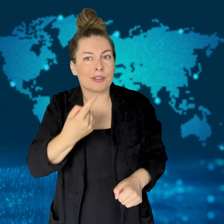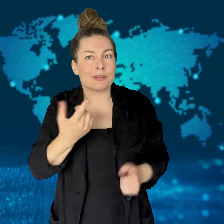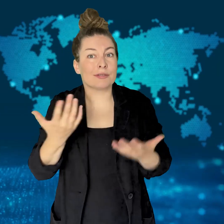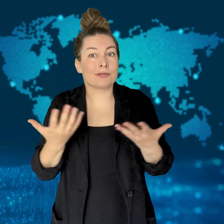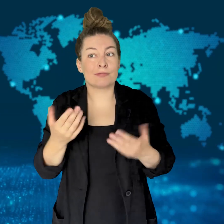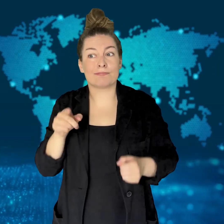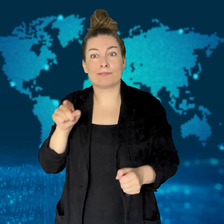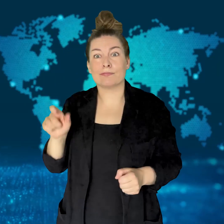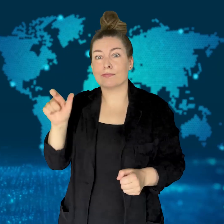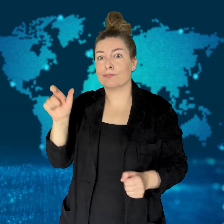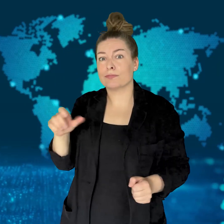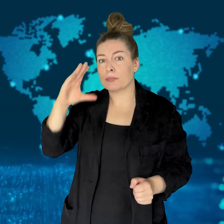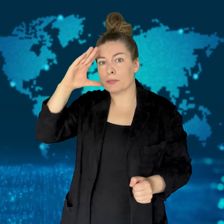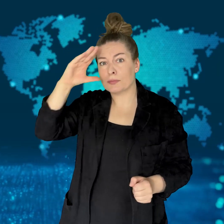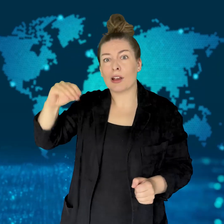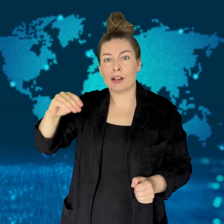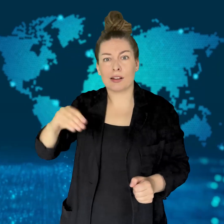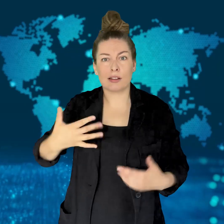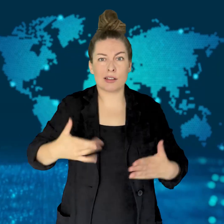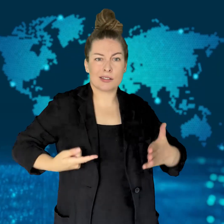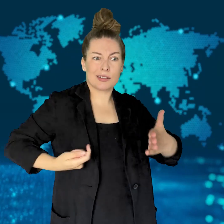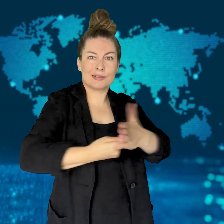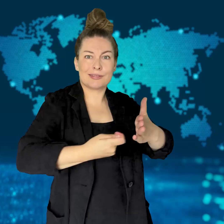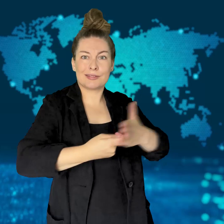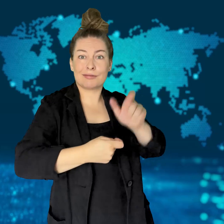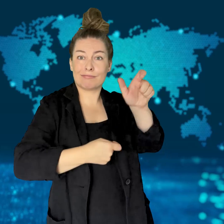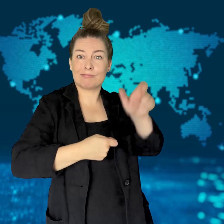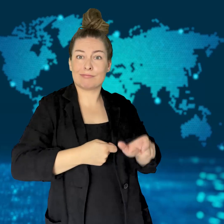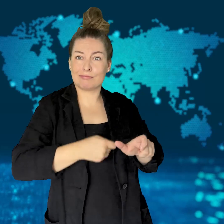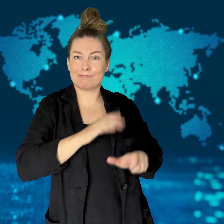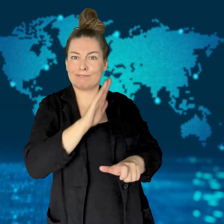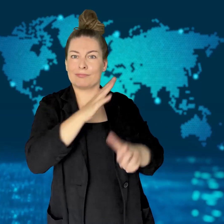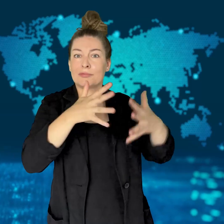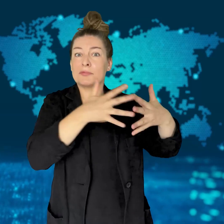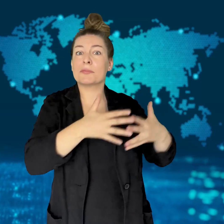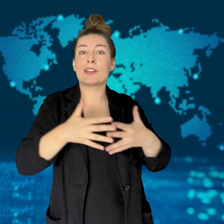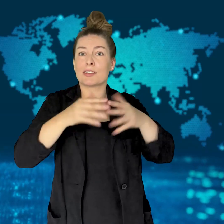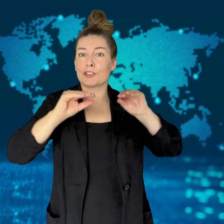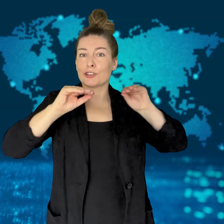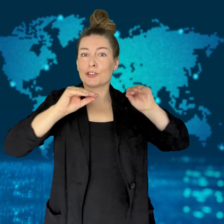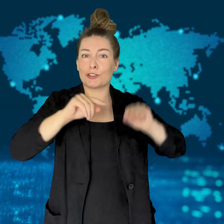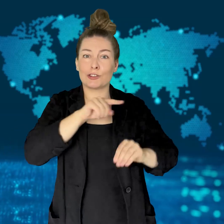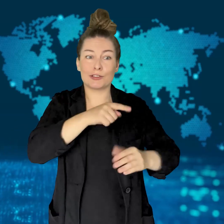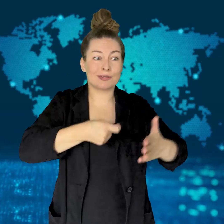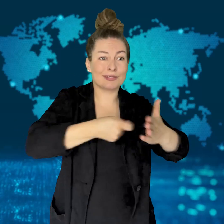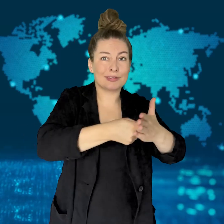"Cui," is a 55-year-old man who lives in the Longtan District of Jilin.